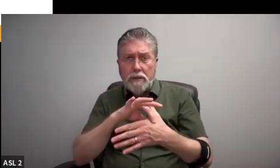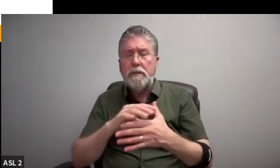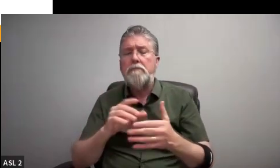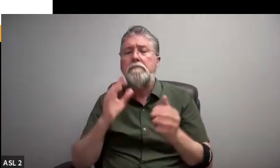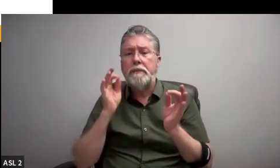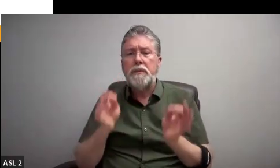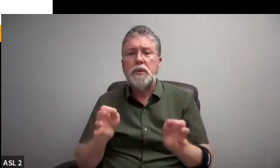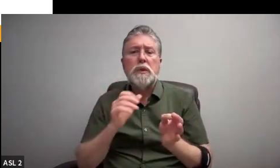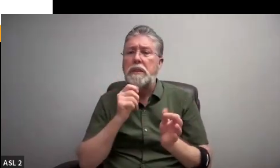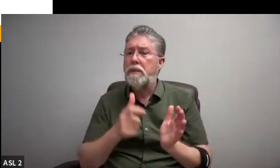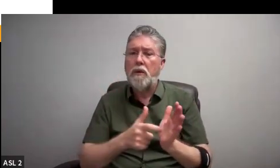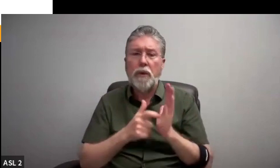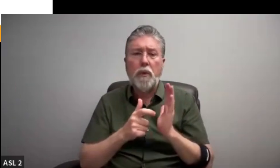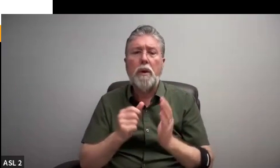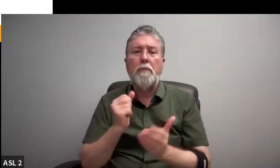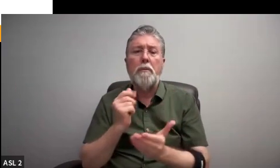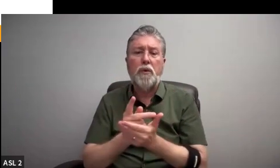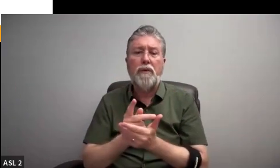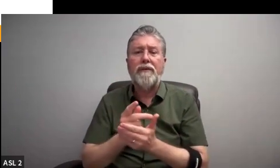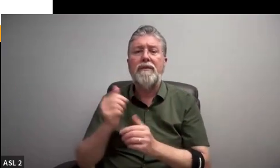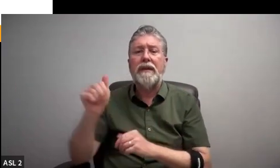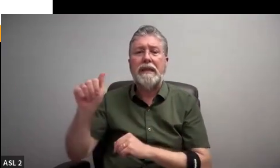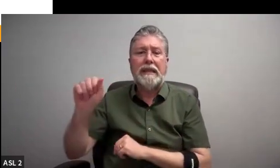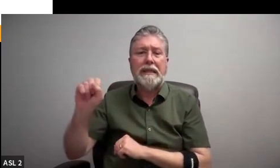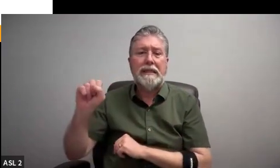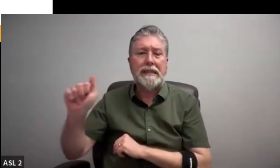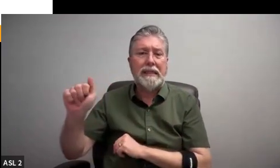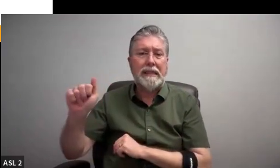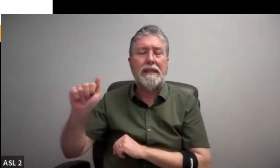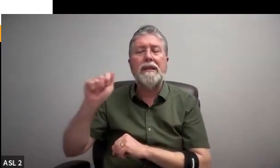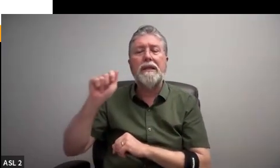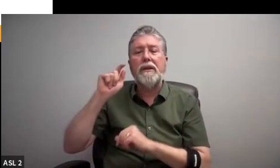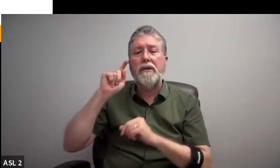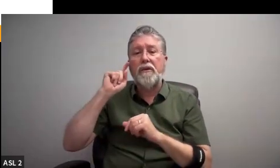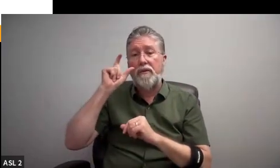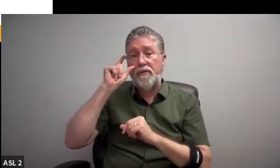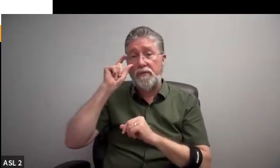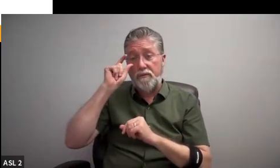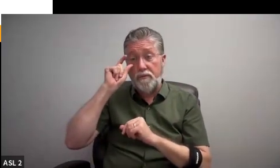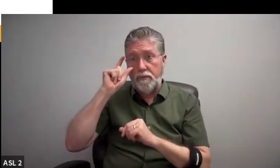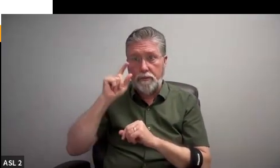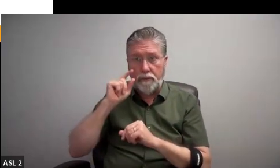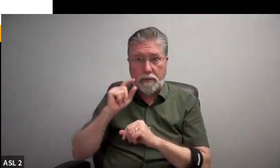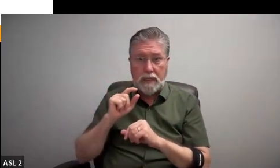require approval of the Assistant Secretary for Aging and will acknowledge receipt of the state